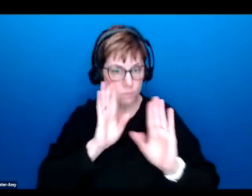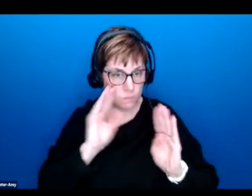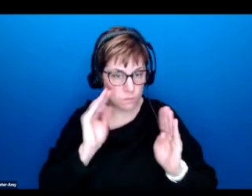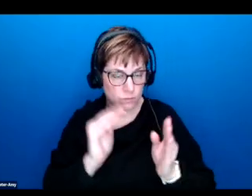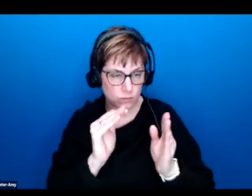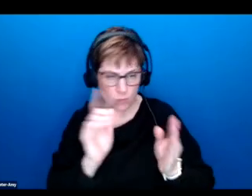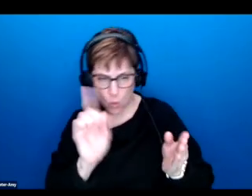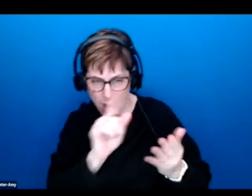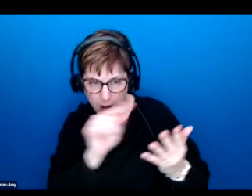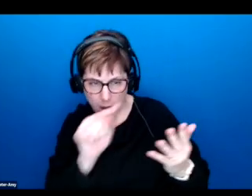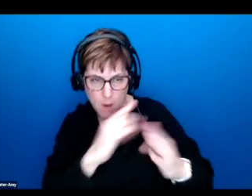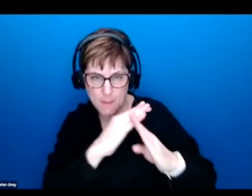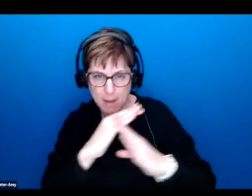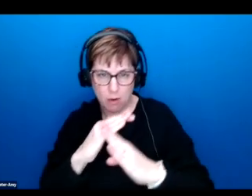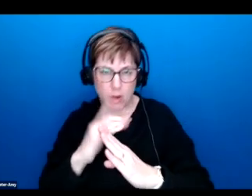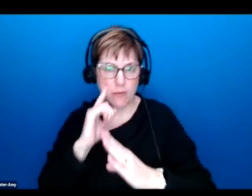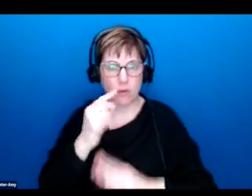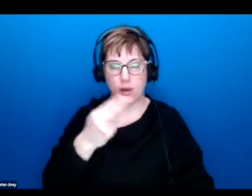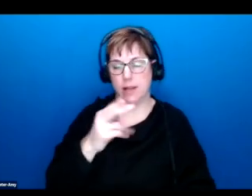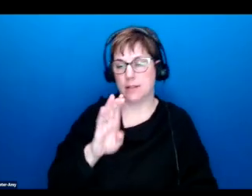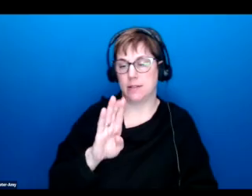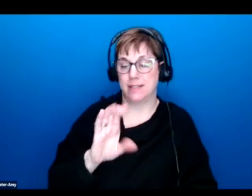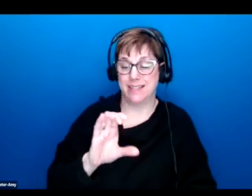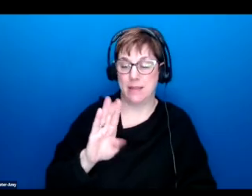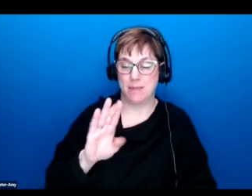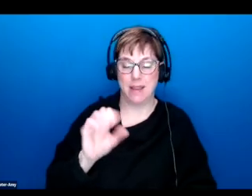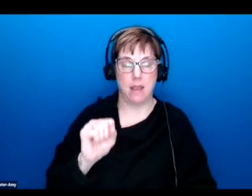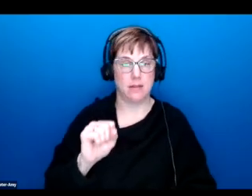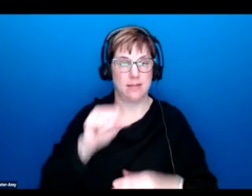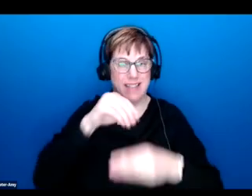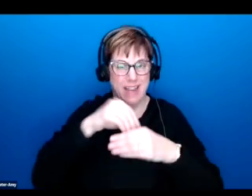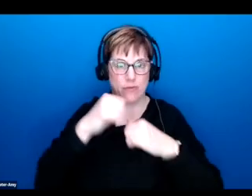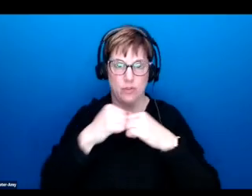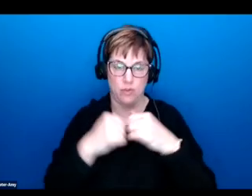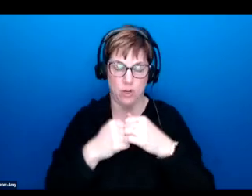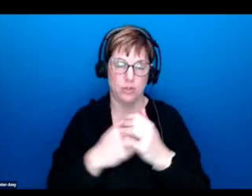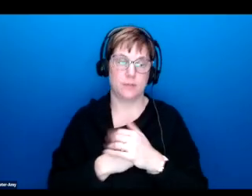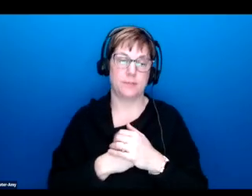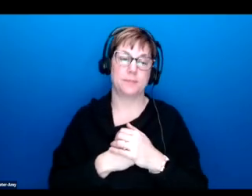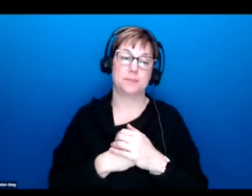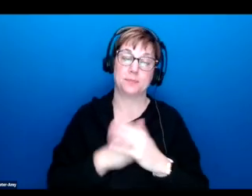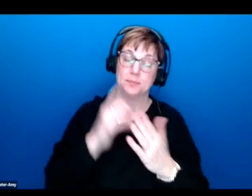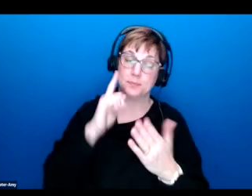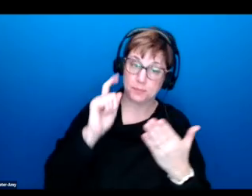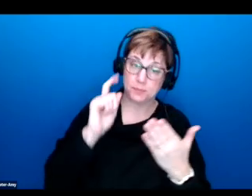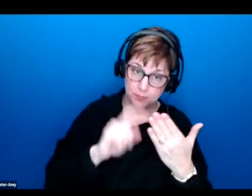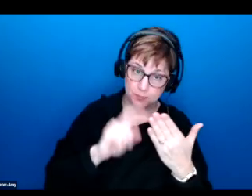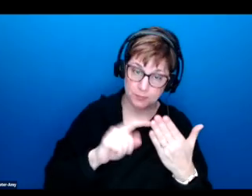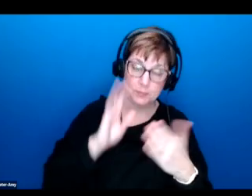there is a barrier in the HCBS infrastructure. I want to note that there are limitations here.